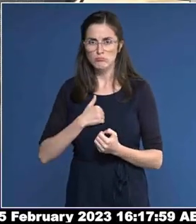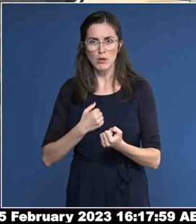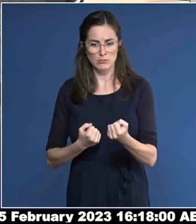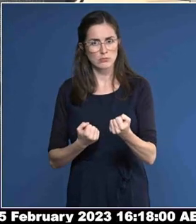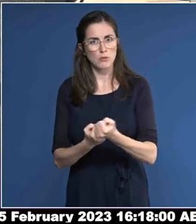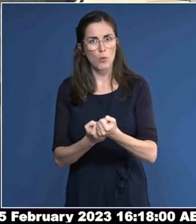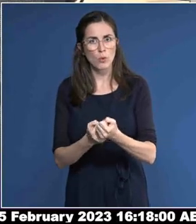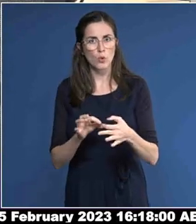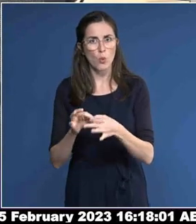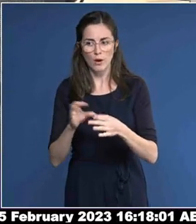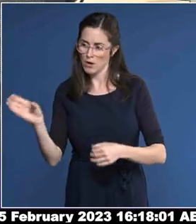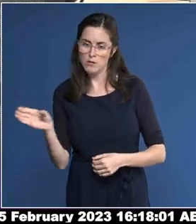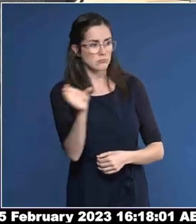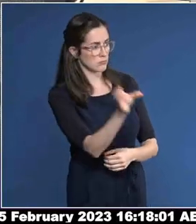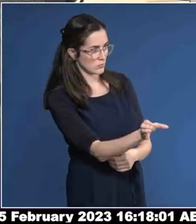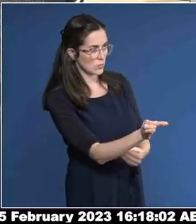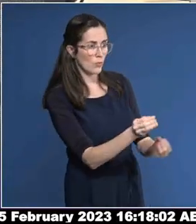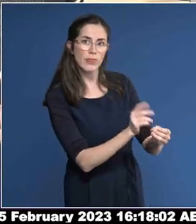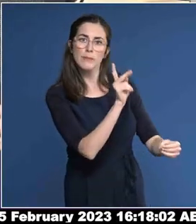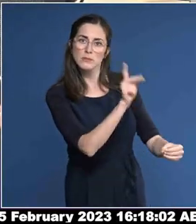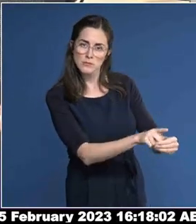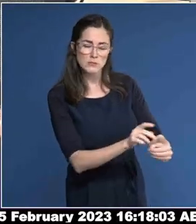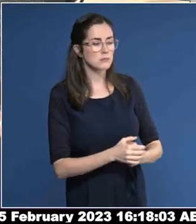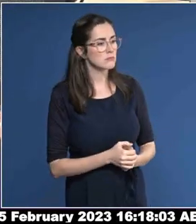explain to you the participant, "Look, we do all these things.